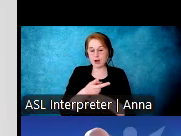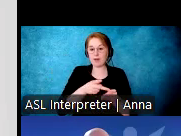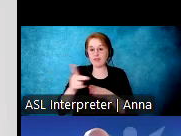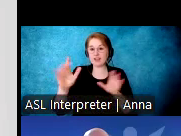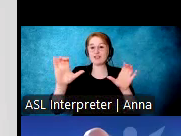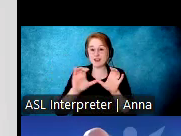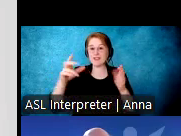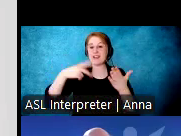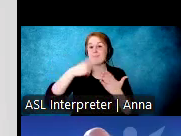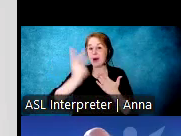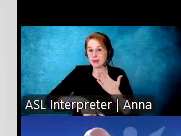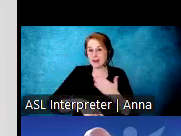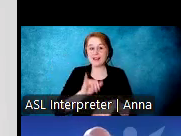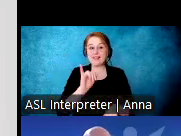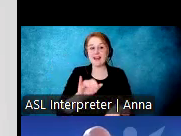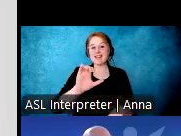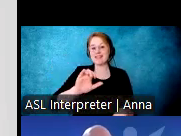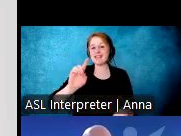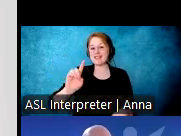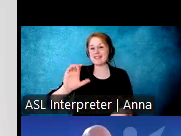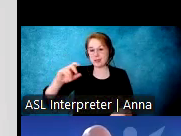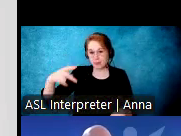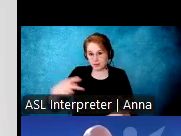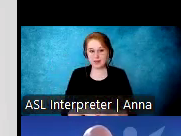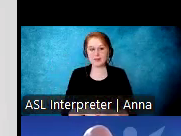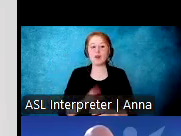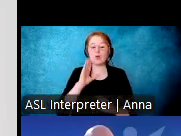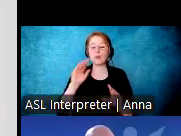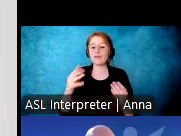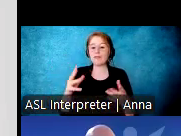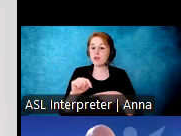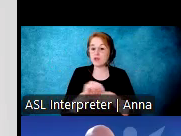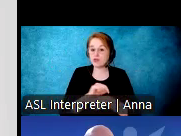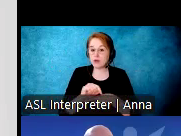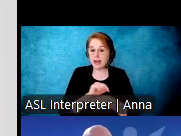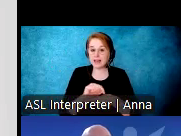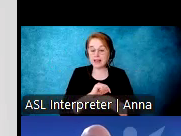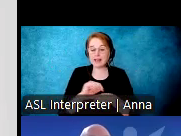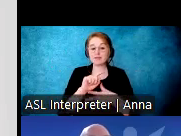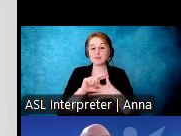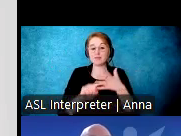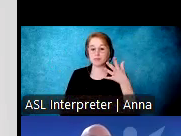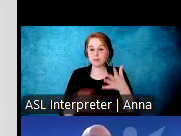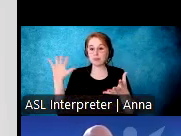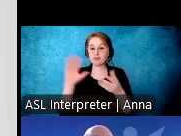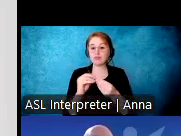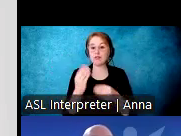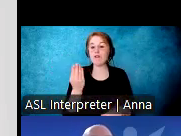And so this program will help provide training in a set of 14 discreet skill areas